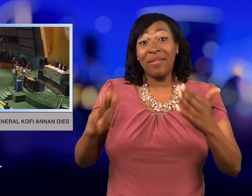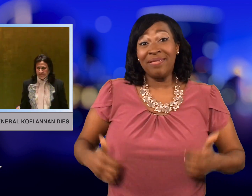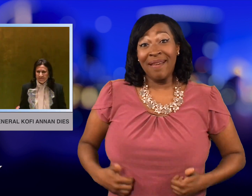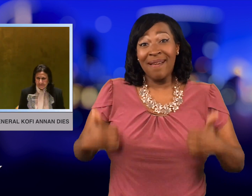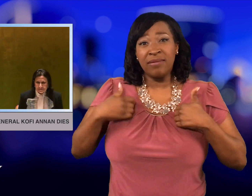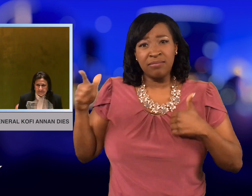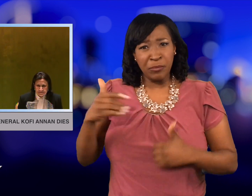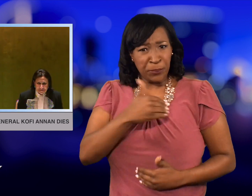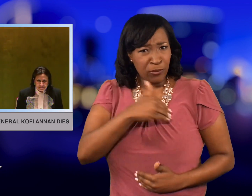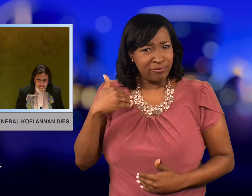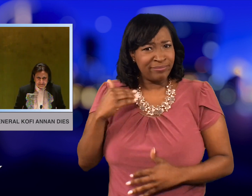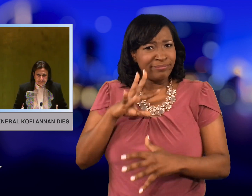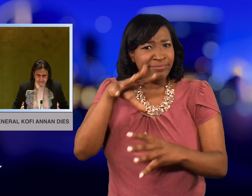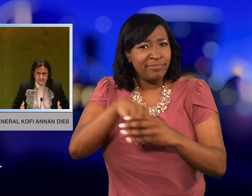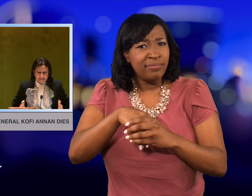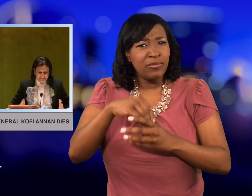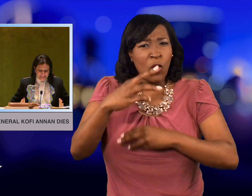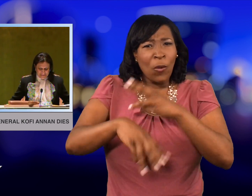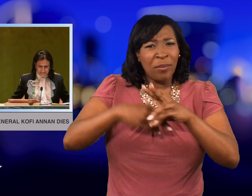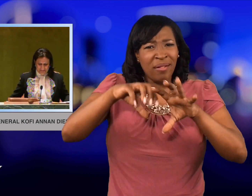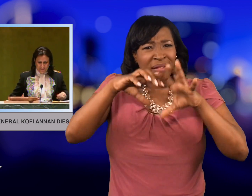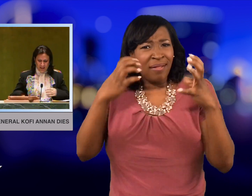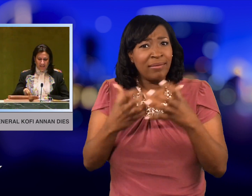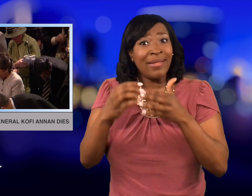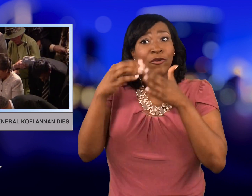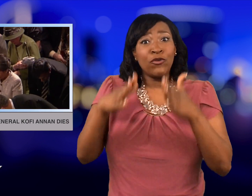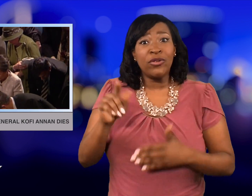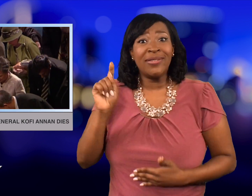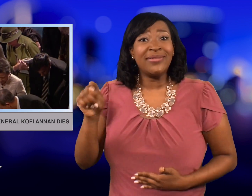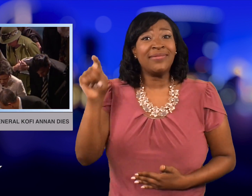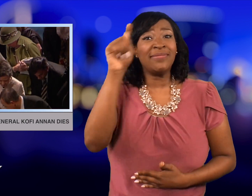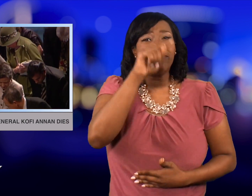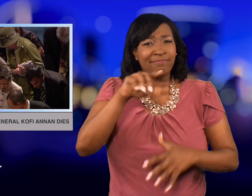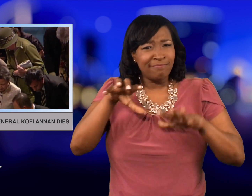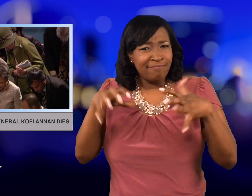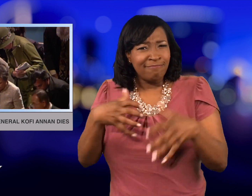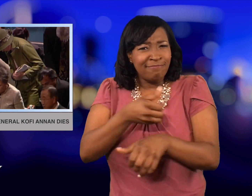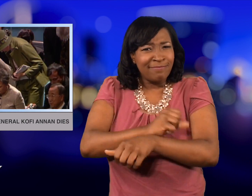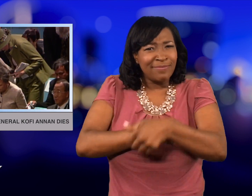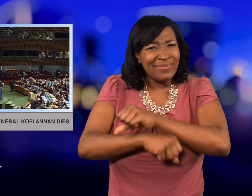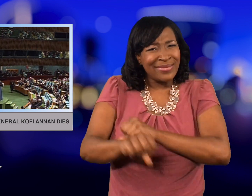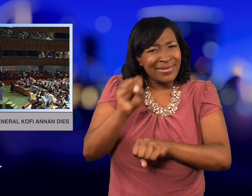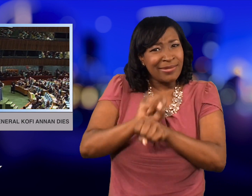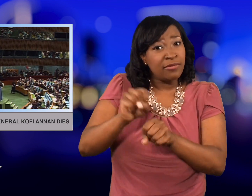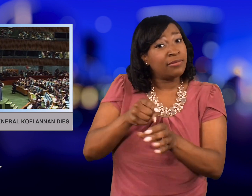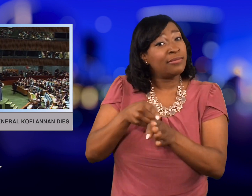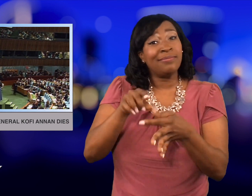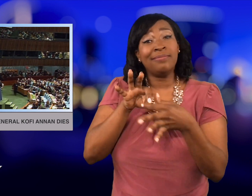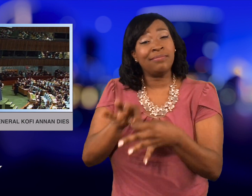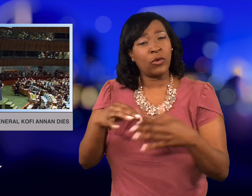He spent the latter part of his life as a member of a group of global leaders working